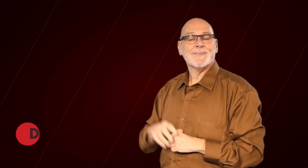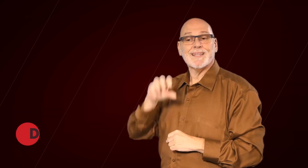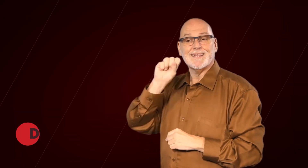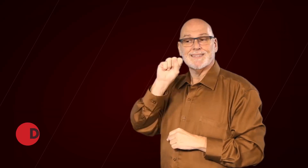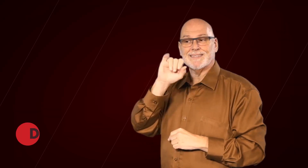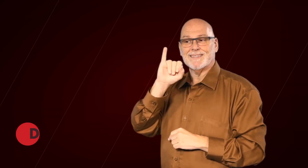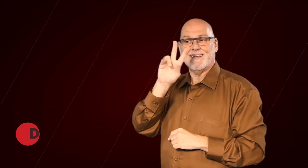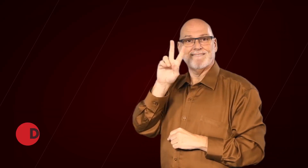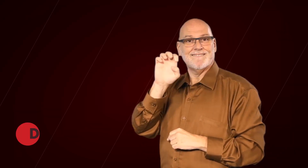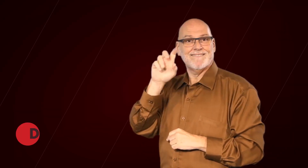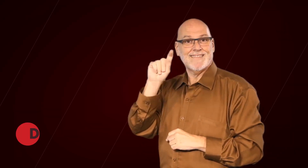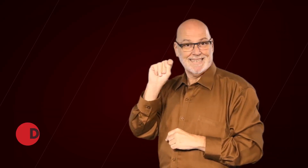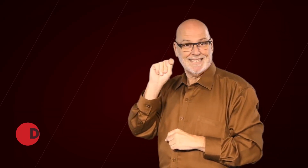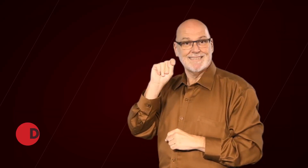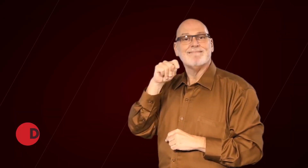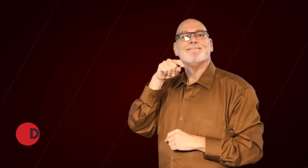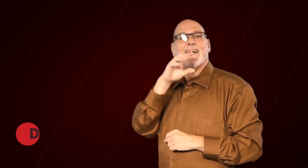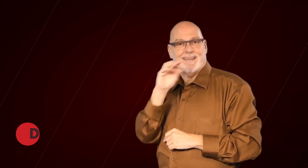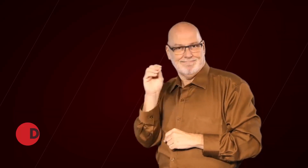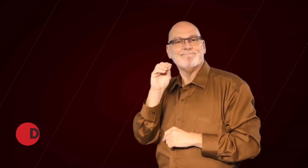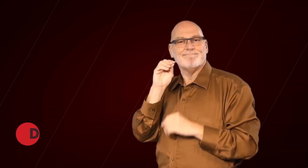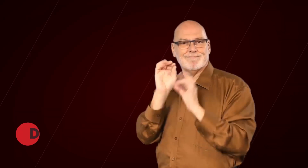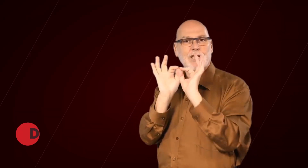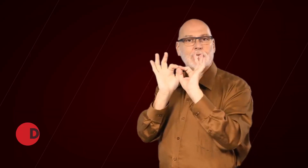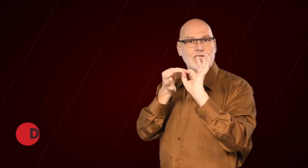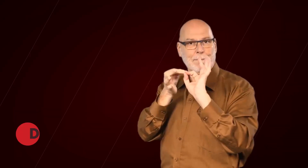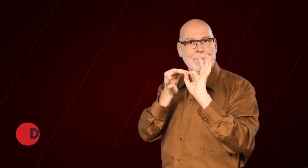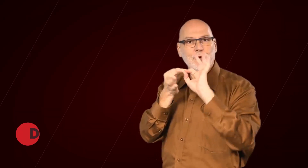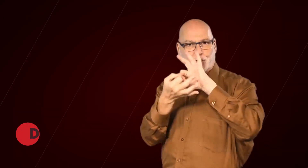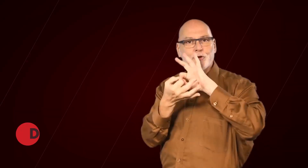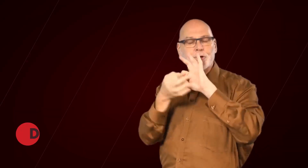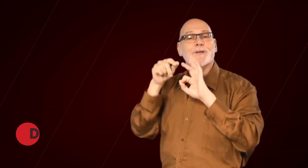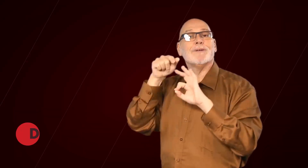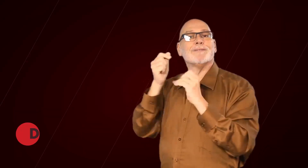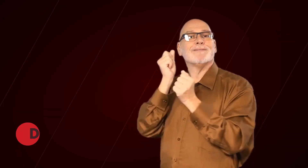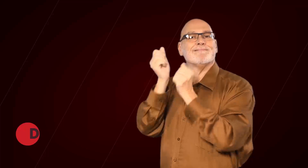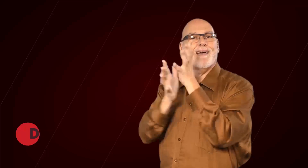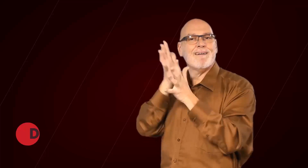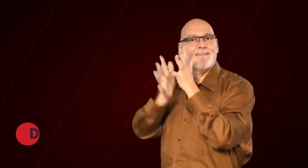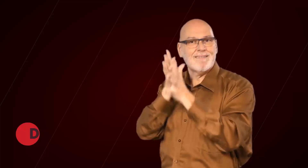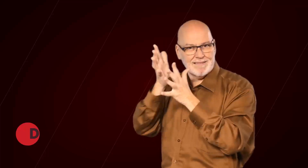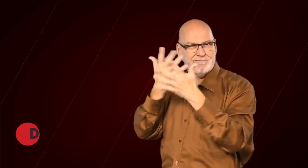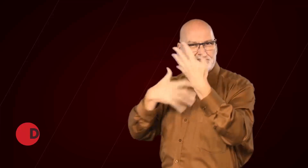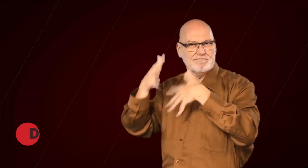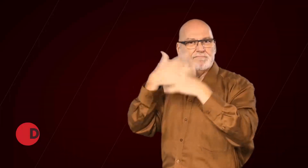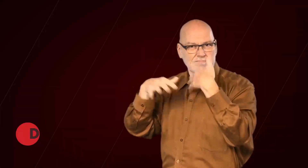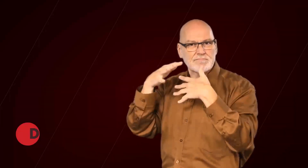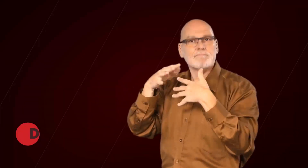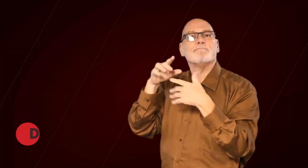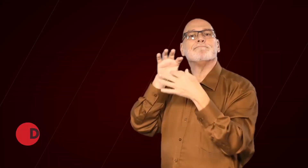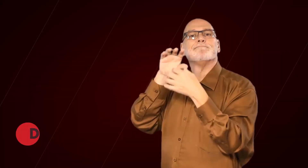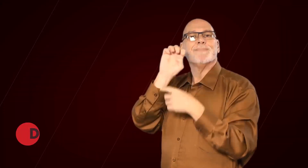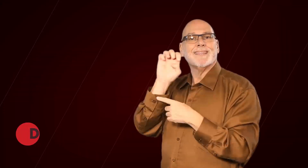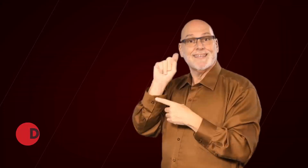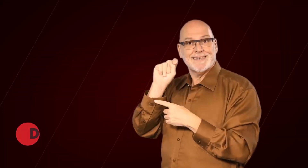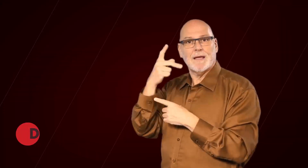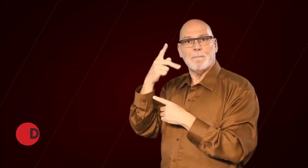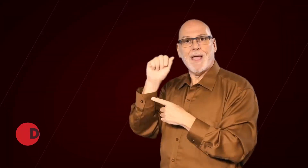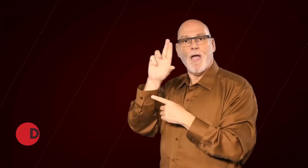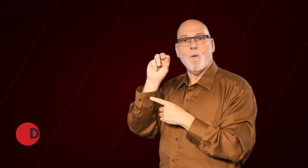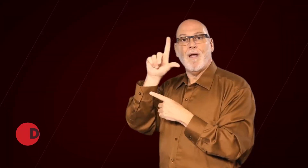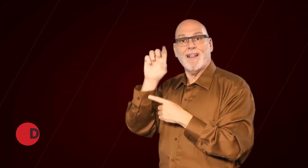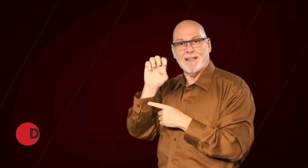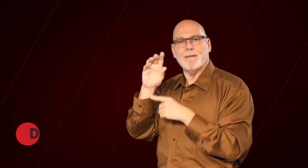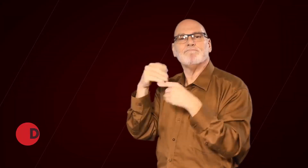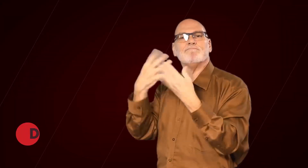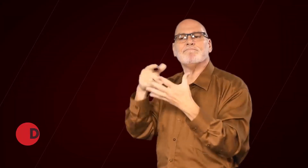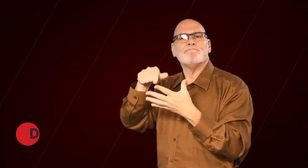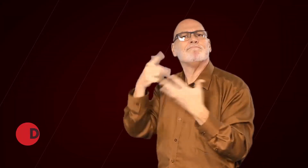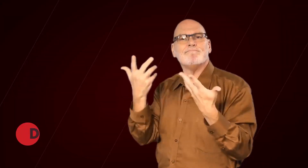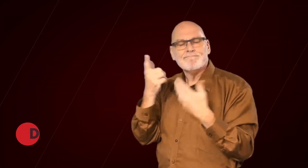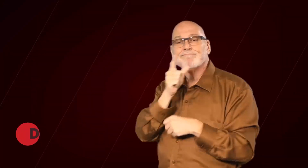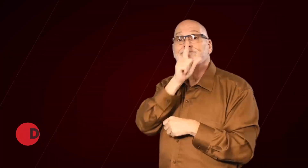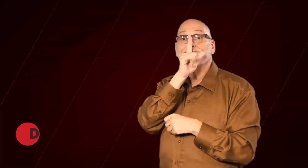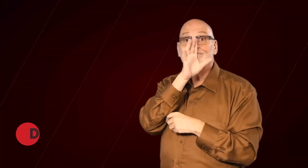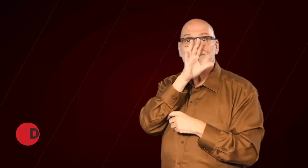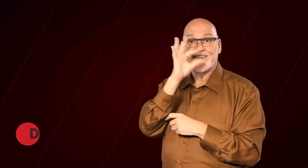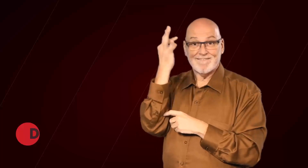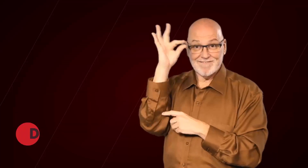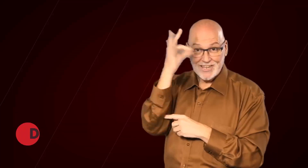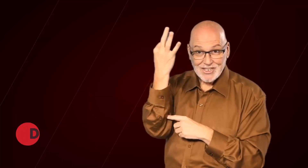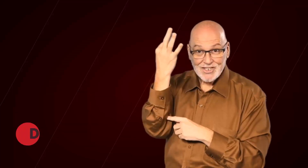Sivet and Interpretation Signes et Parole provides French